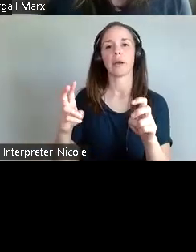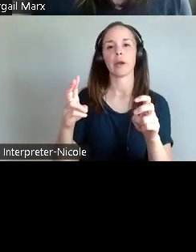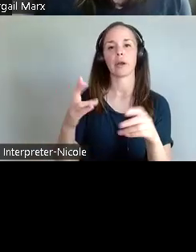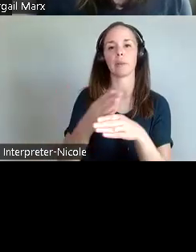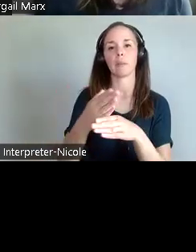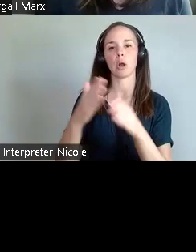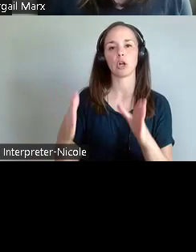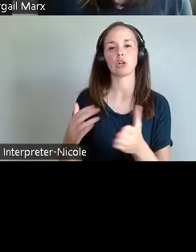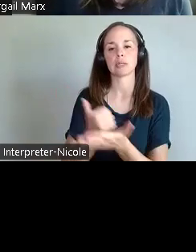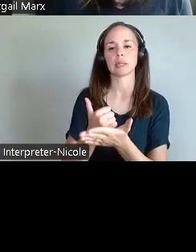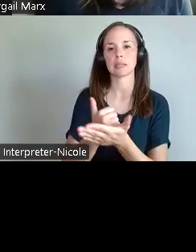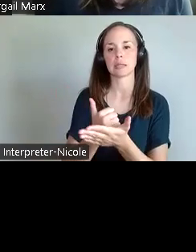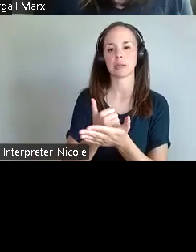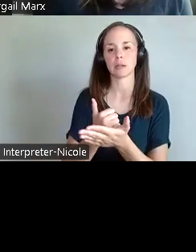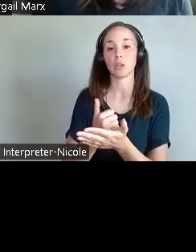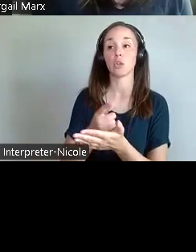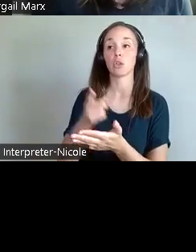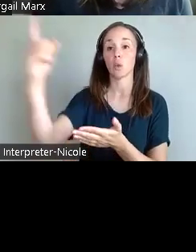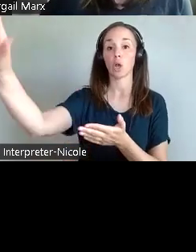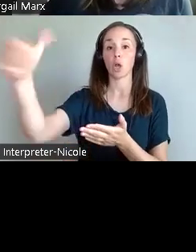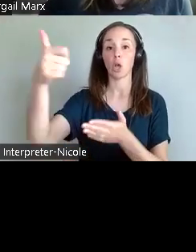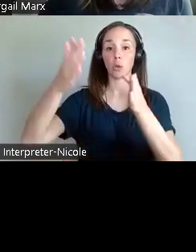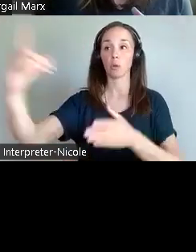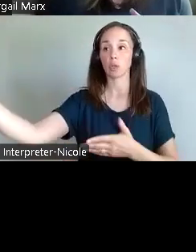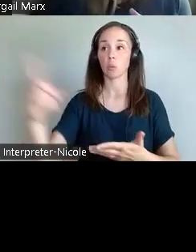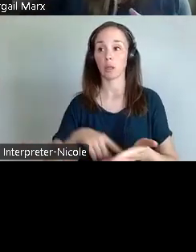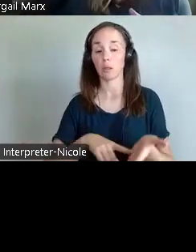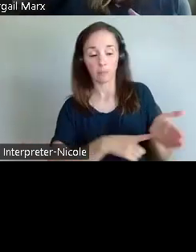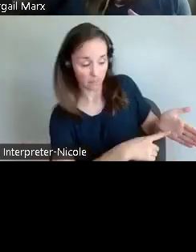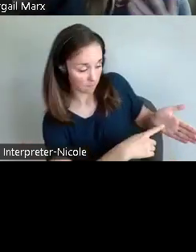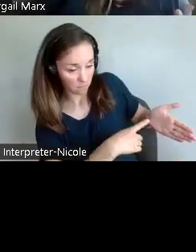where you have a partner who goes through the different rows and columns and you just indicate